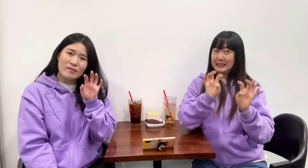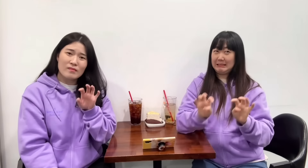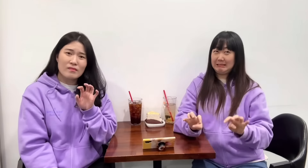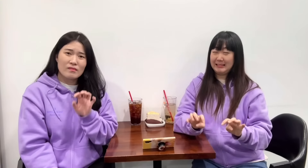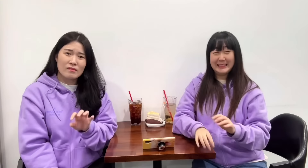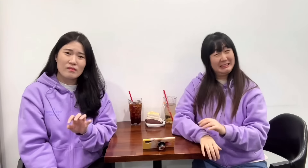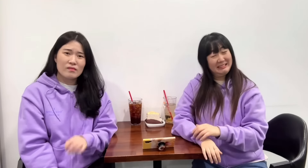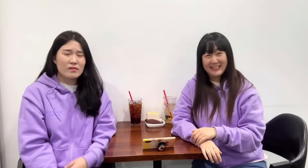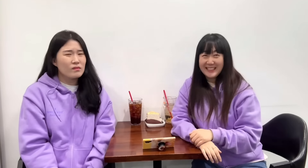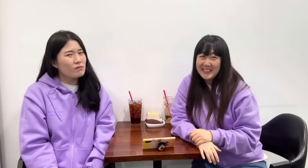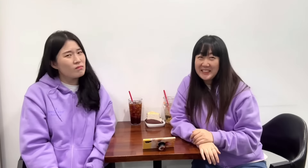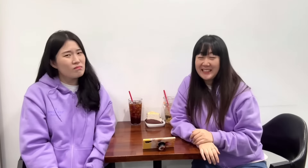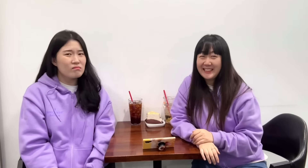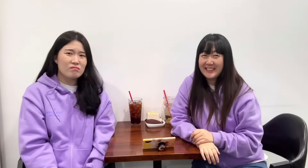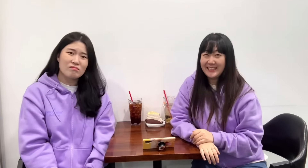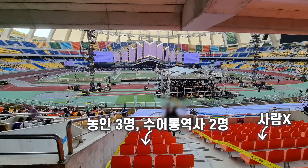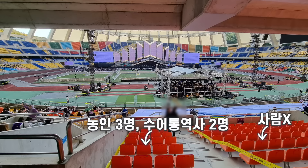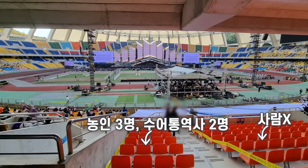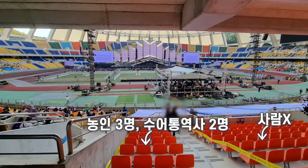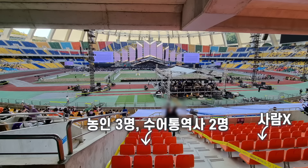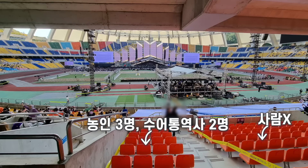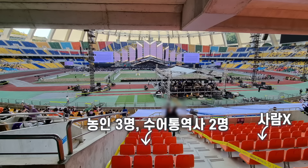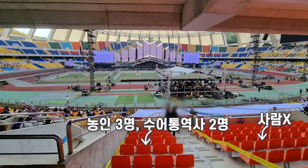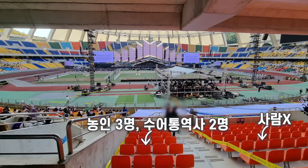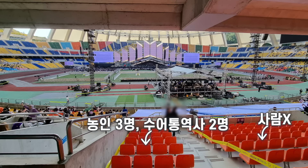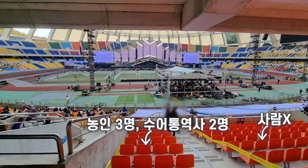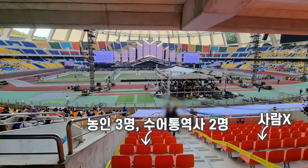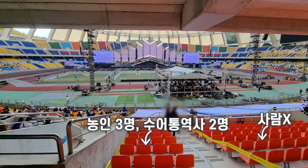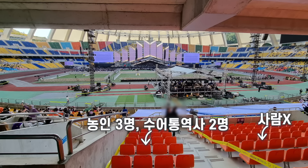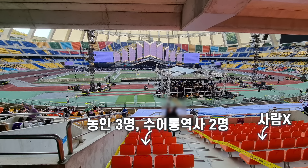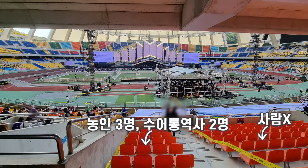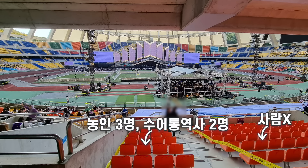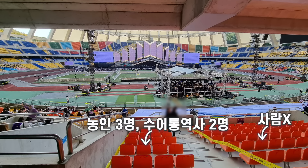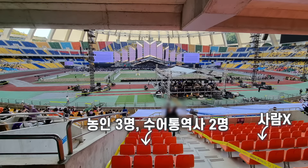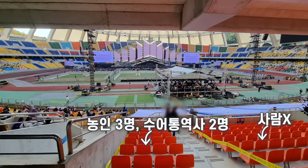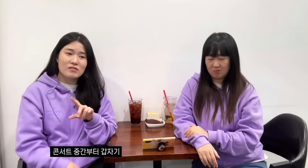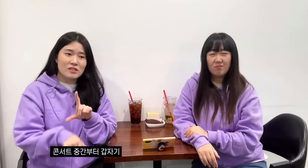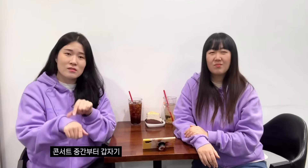What? Peoples / no peoples